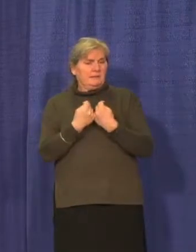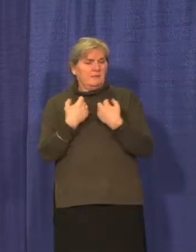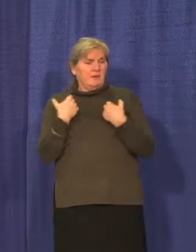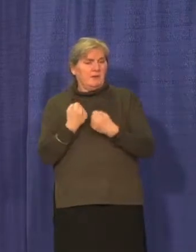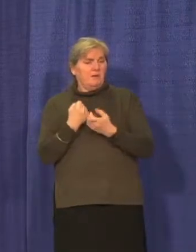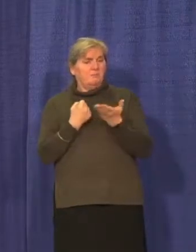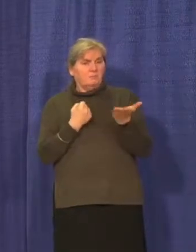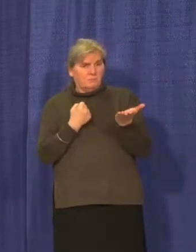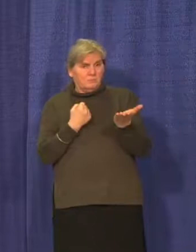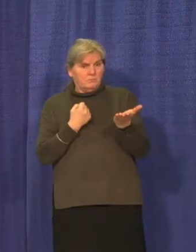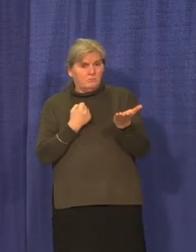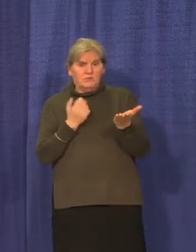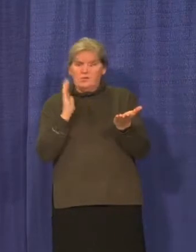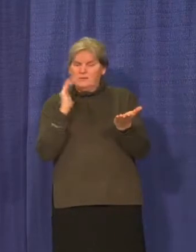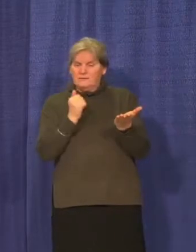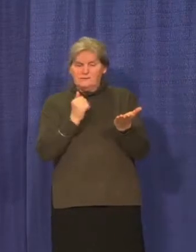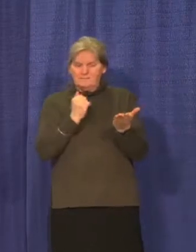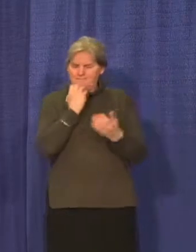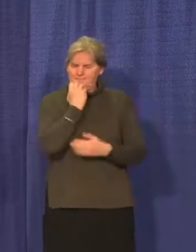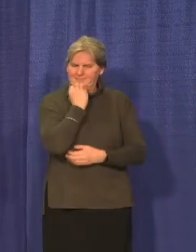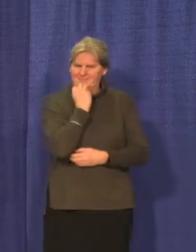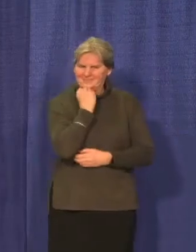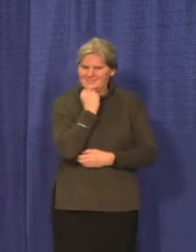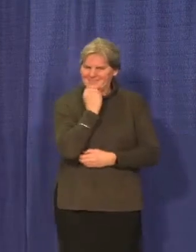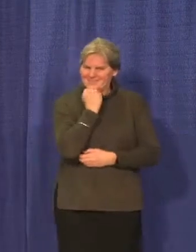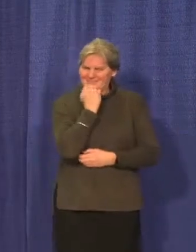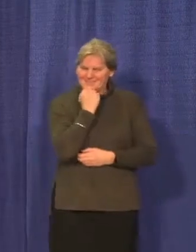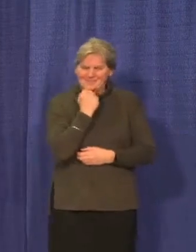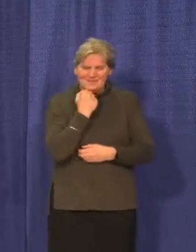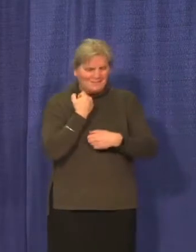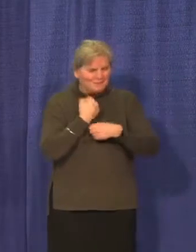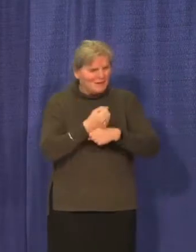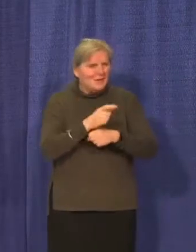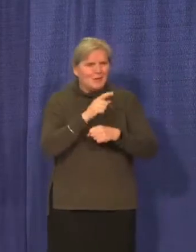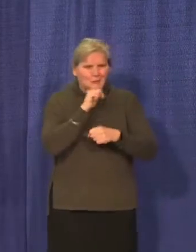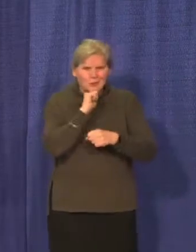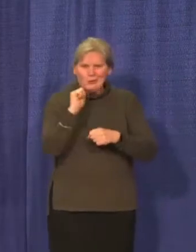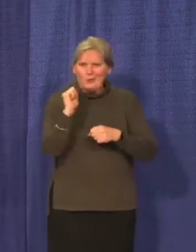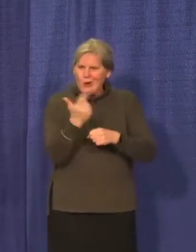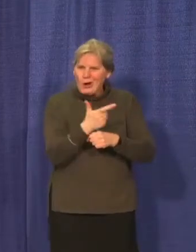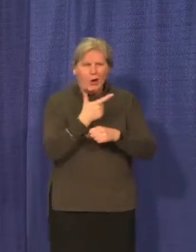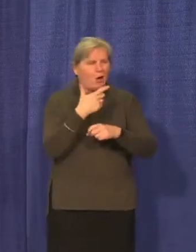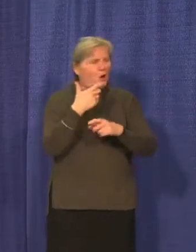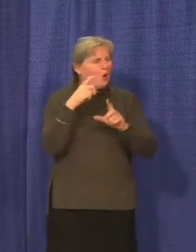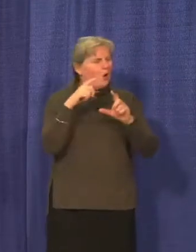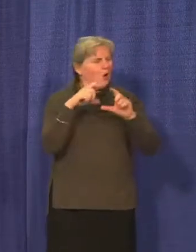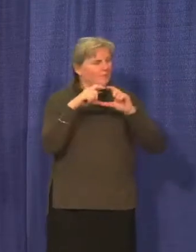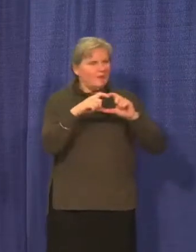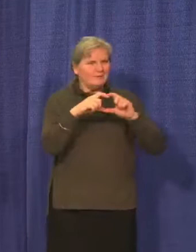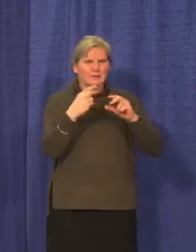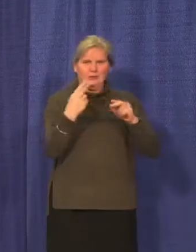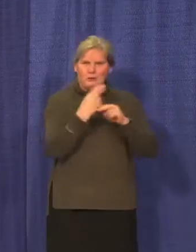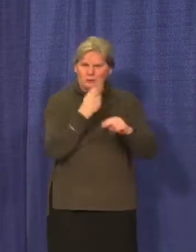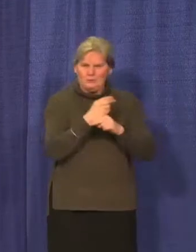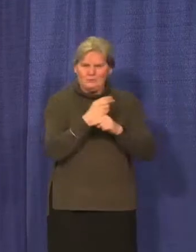from the team at health is that they are very stingy with making sure that all of these vaccines are used.